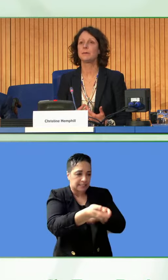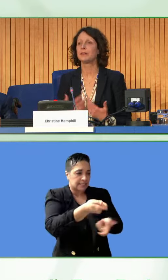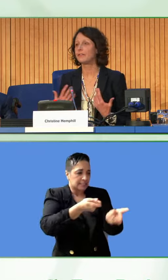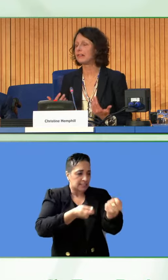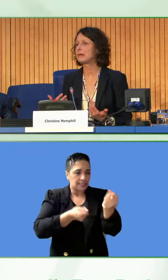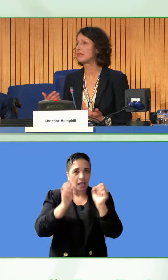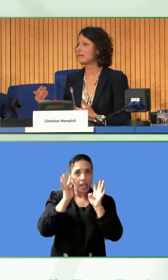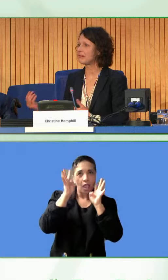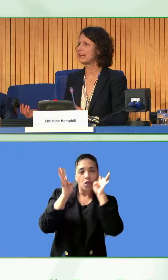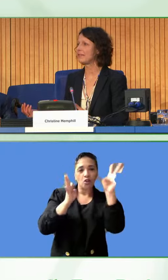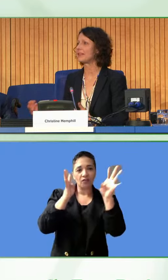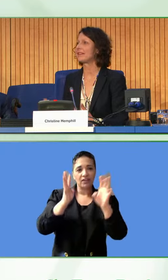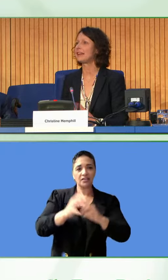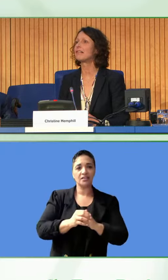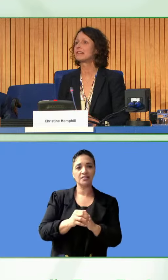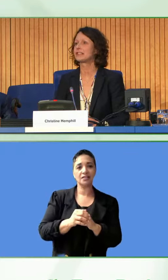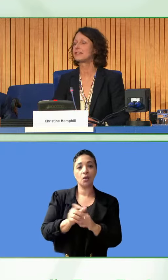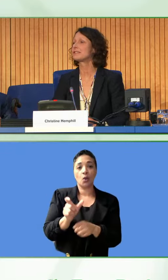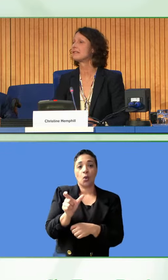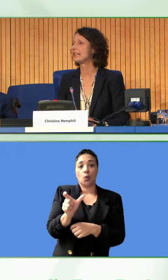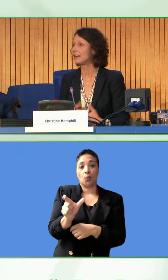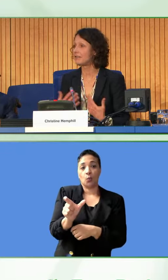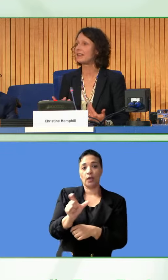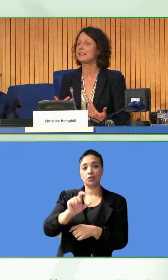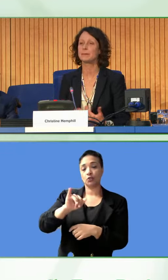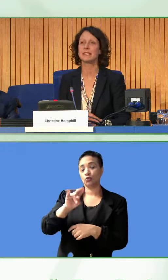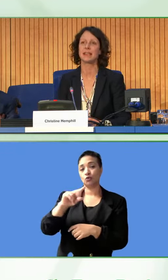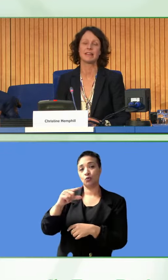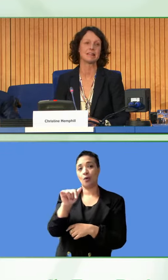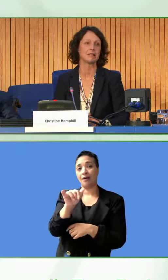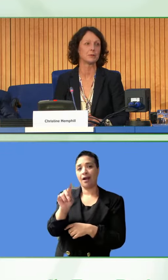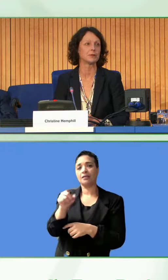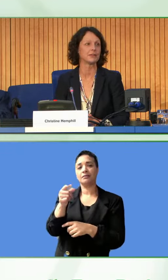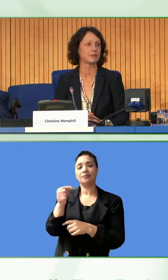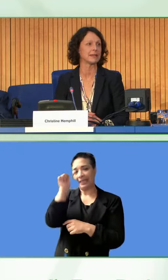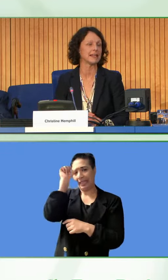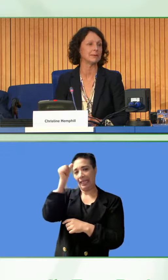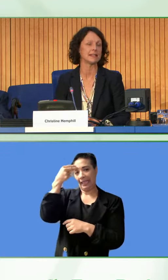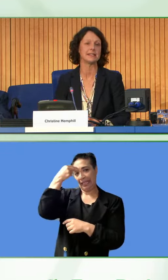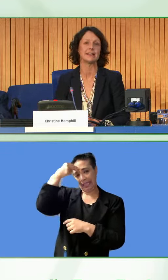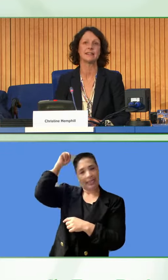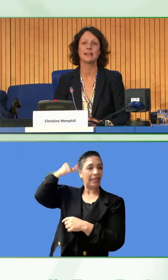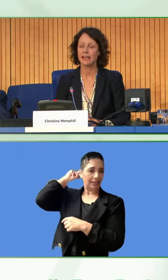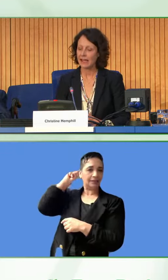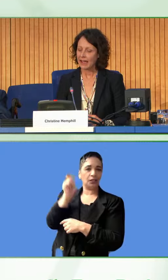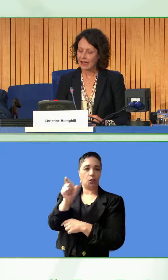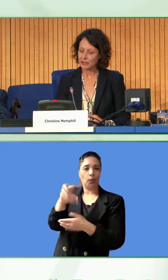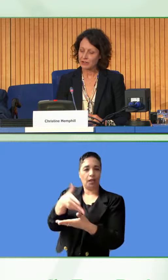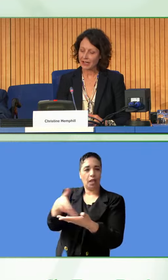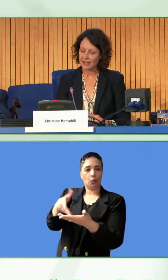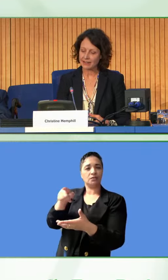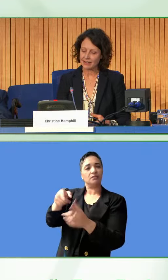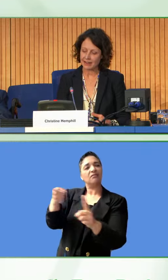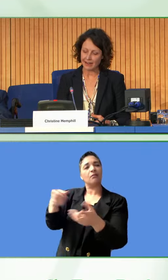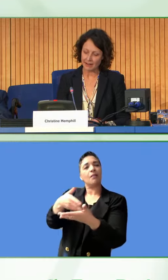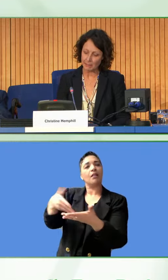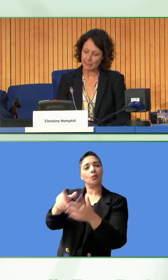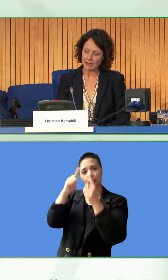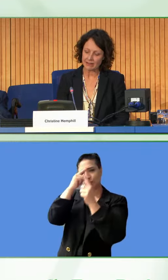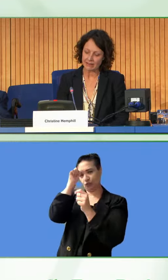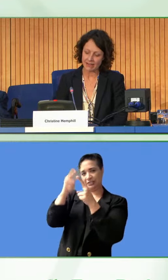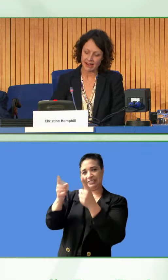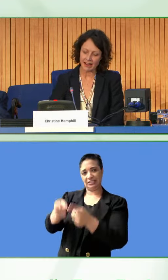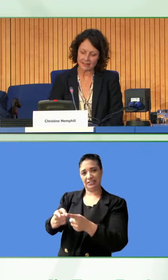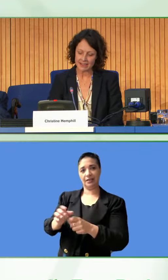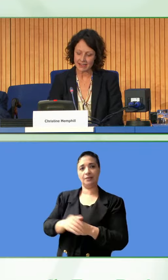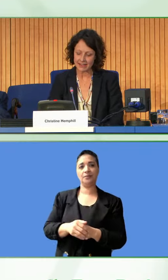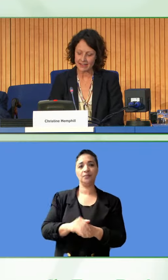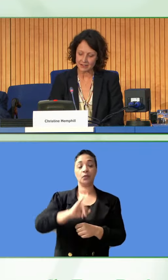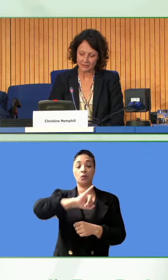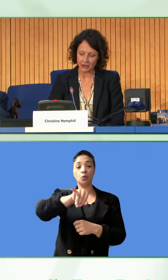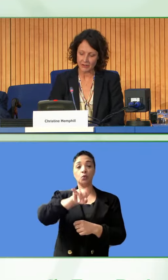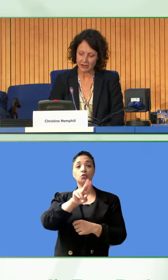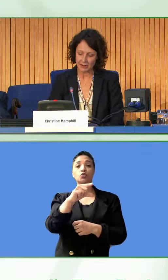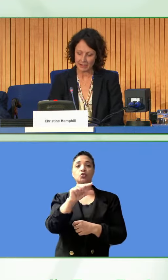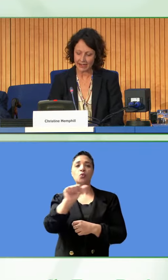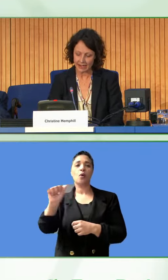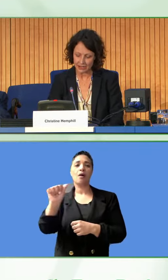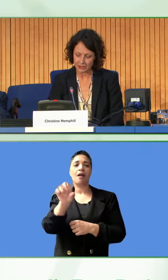word that means the gutsy art of overcoming harsh